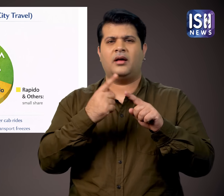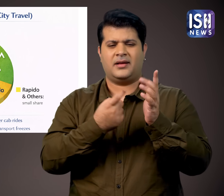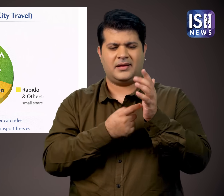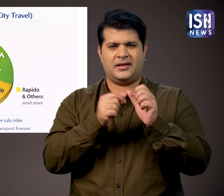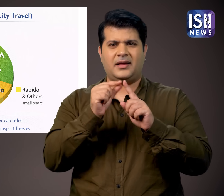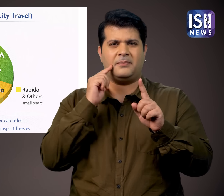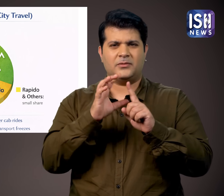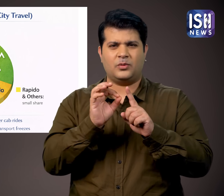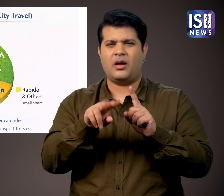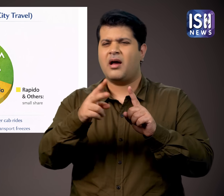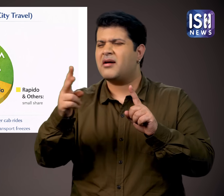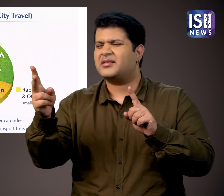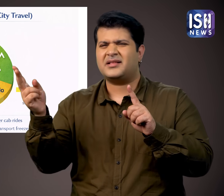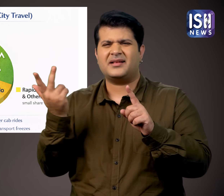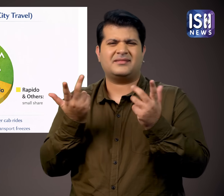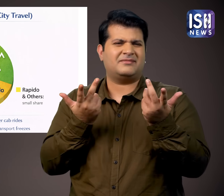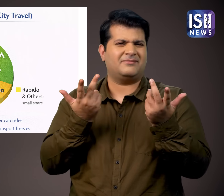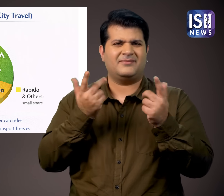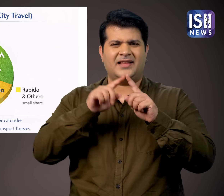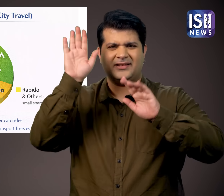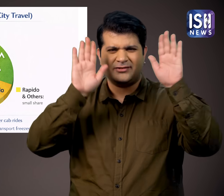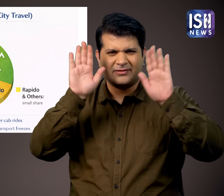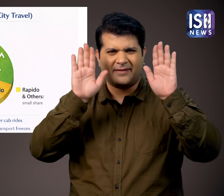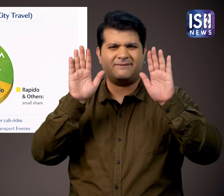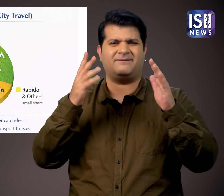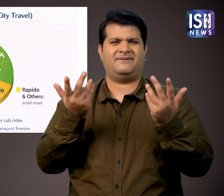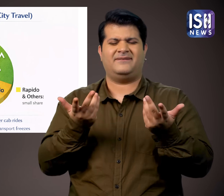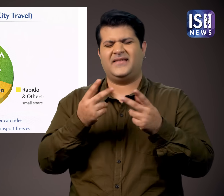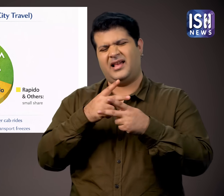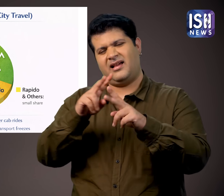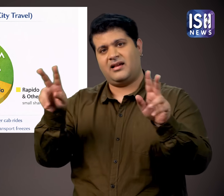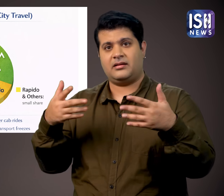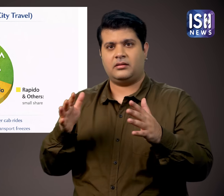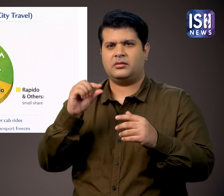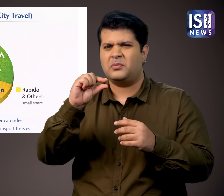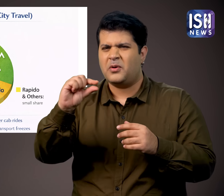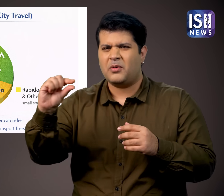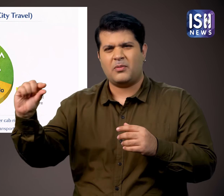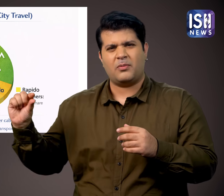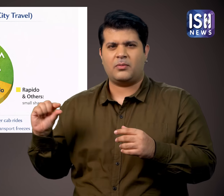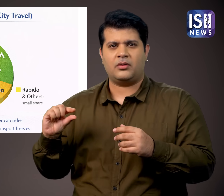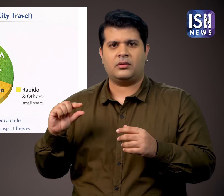while Rapido and others have a small share.